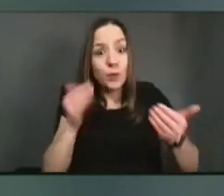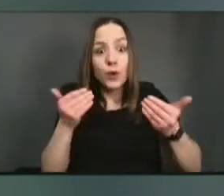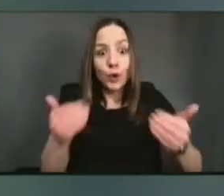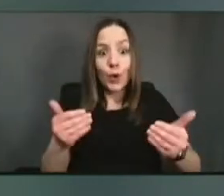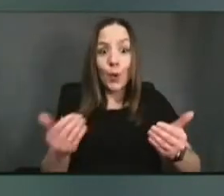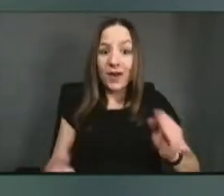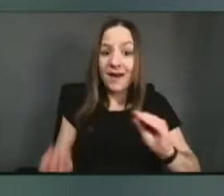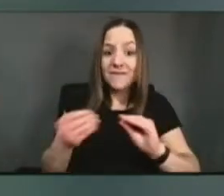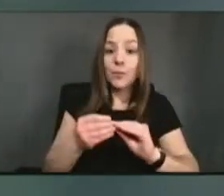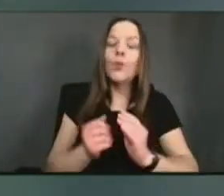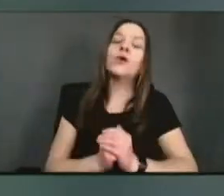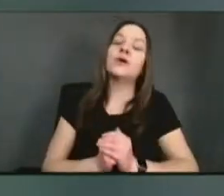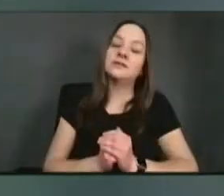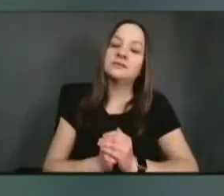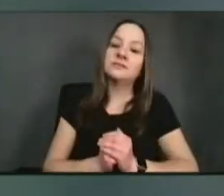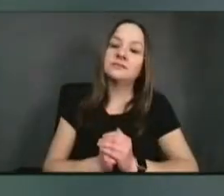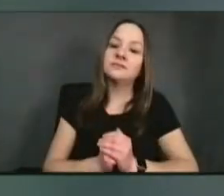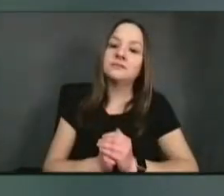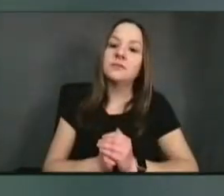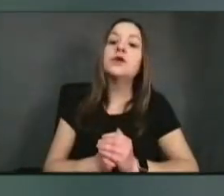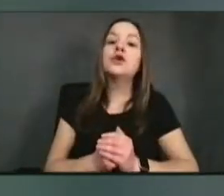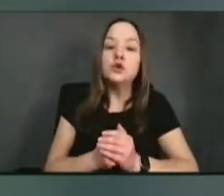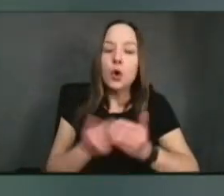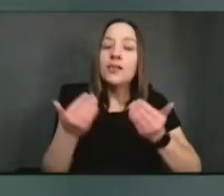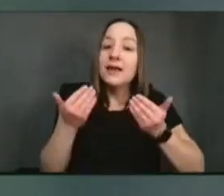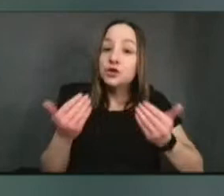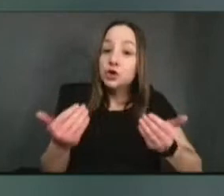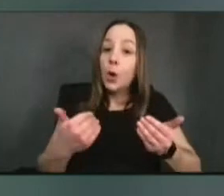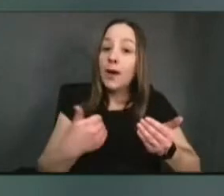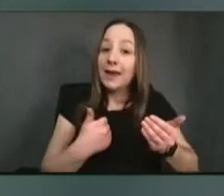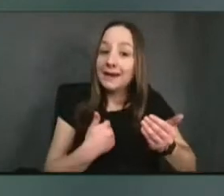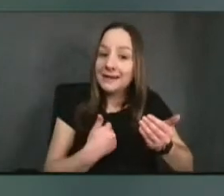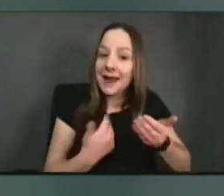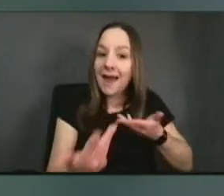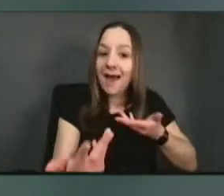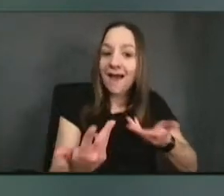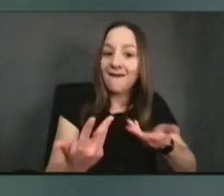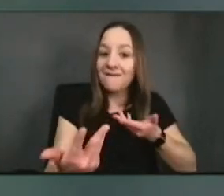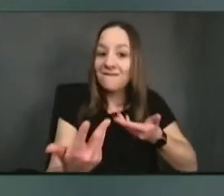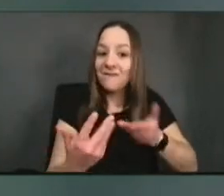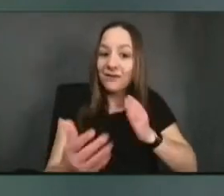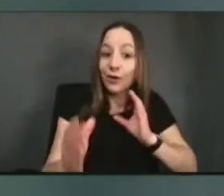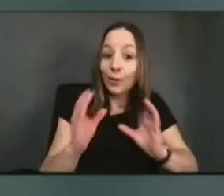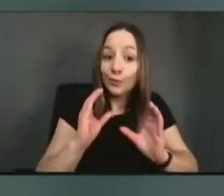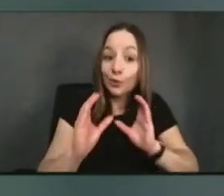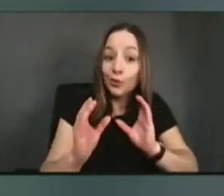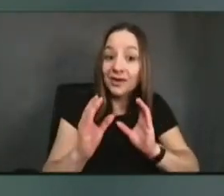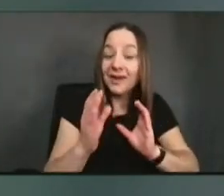stakeholders may have them? We'll do that. Um and so I just asked that we continue to have